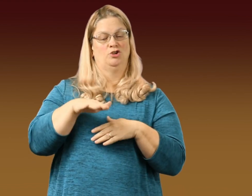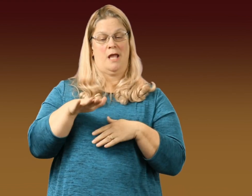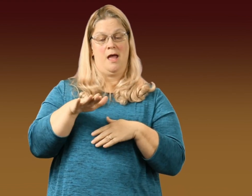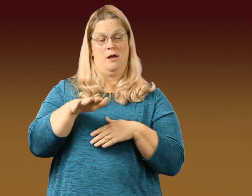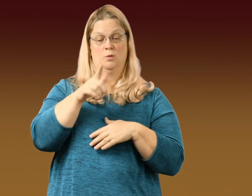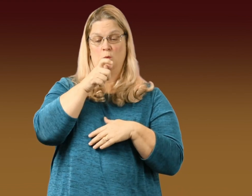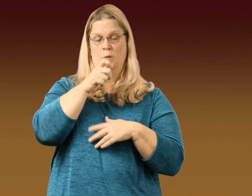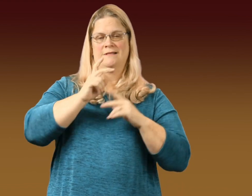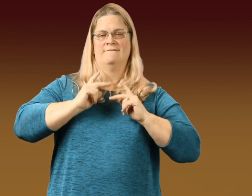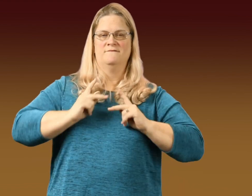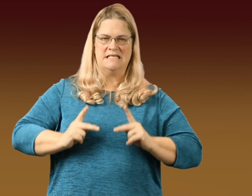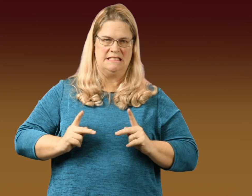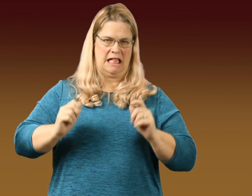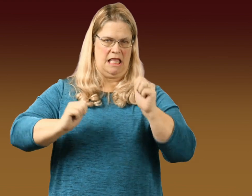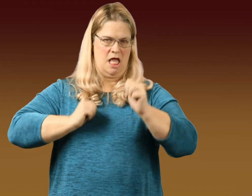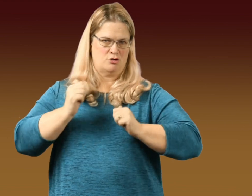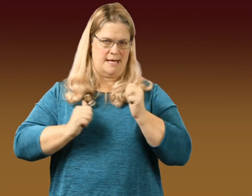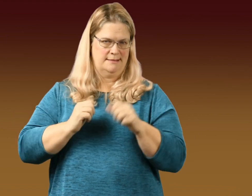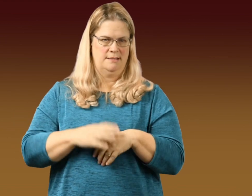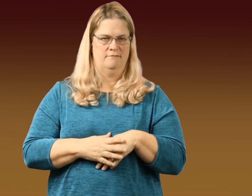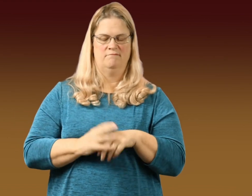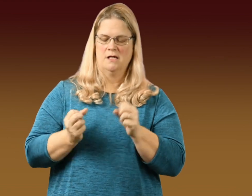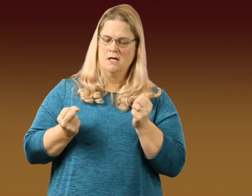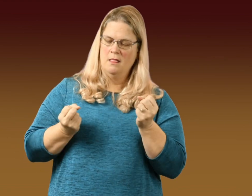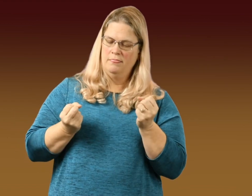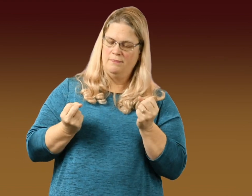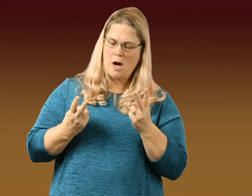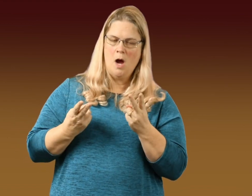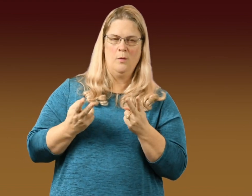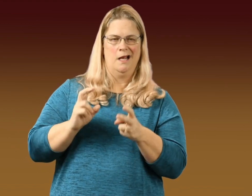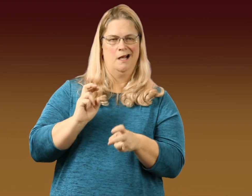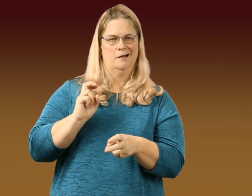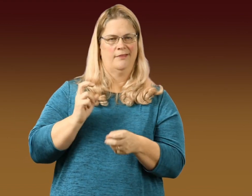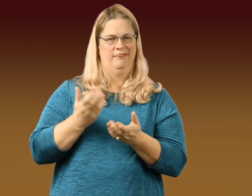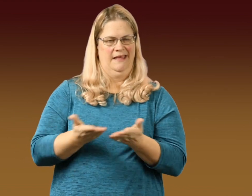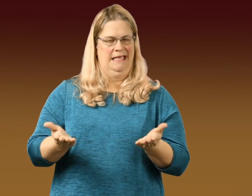So think about a child who is physically aggressive.